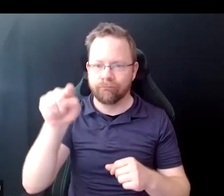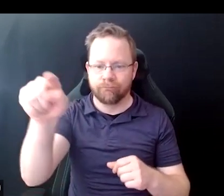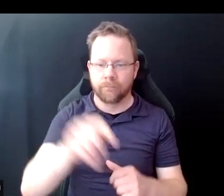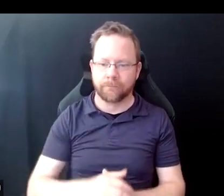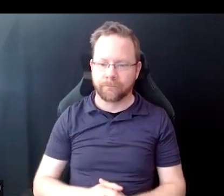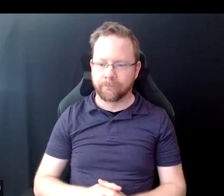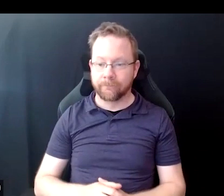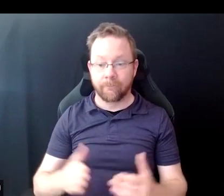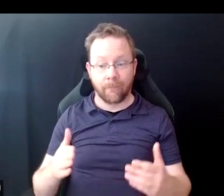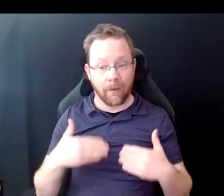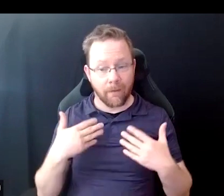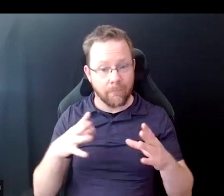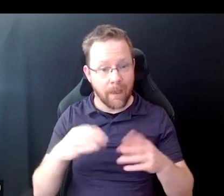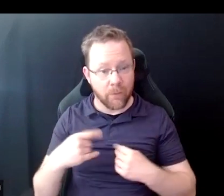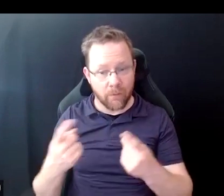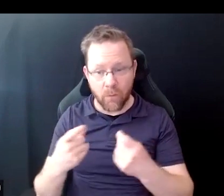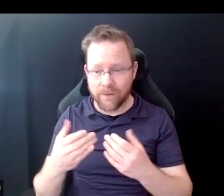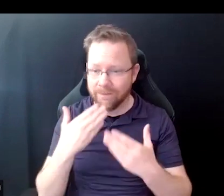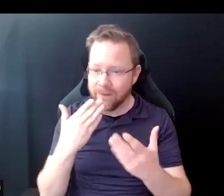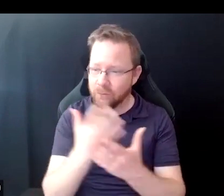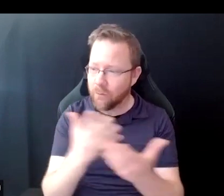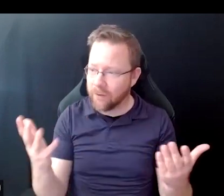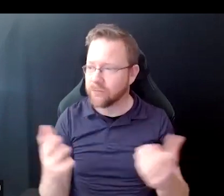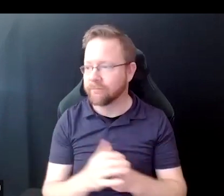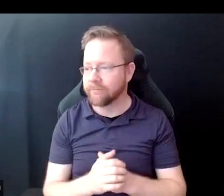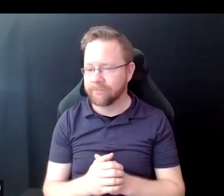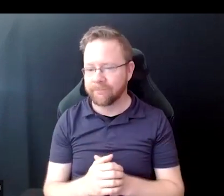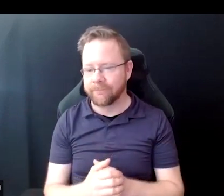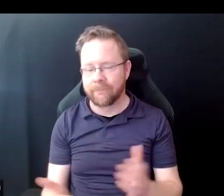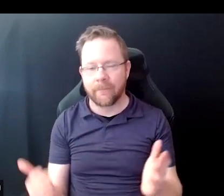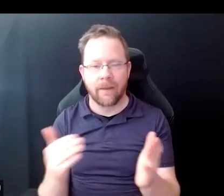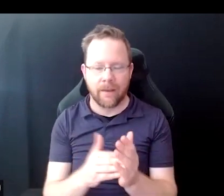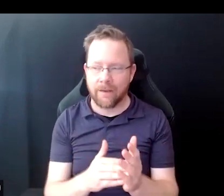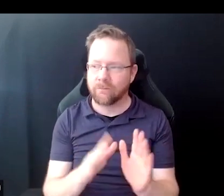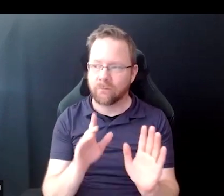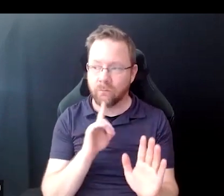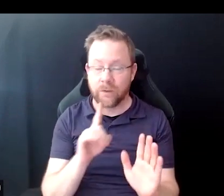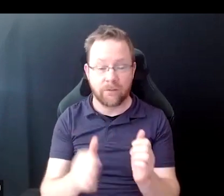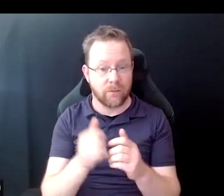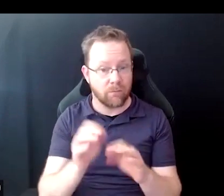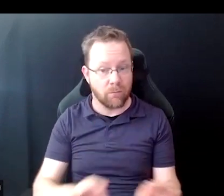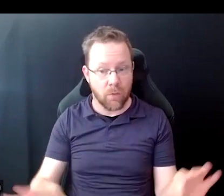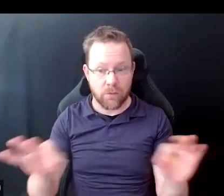I'm happy to take questions, thank you so much. Again, really, the most important thing we can do right now